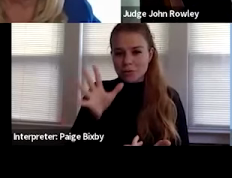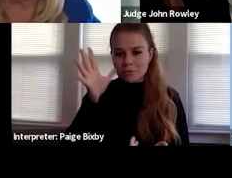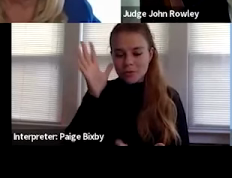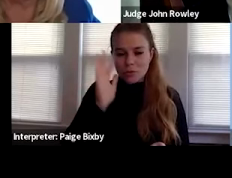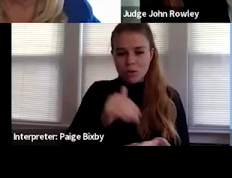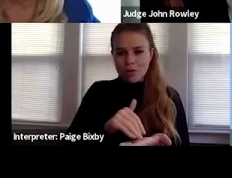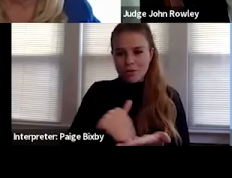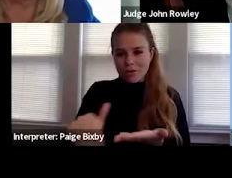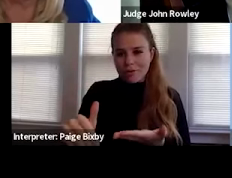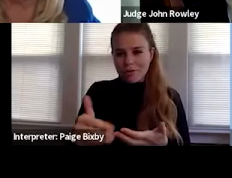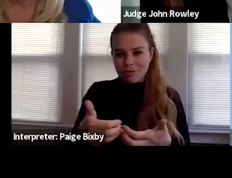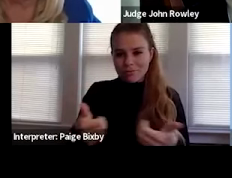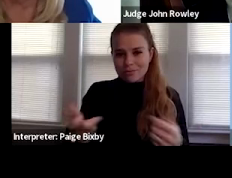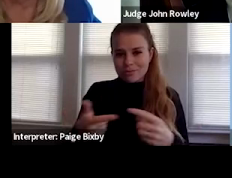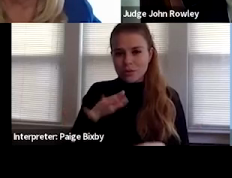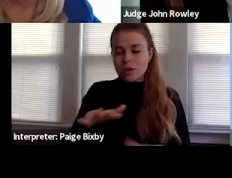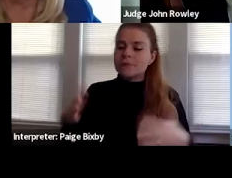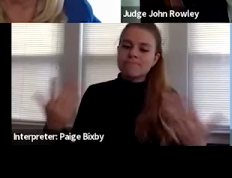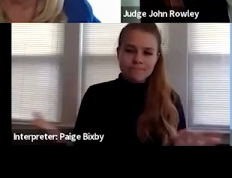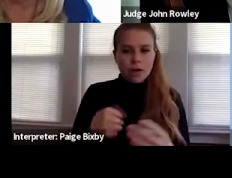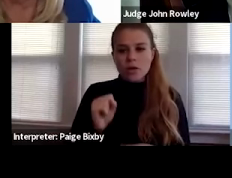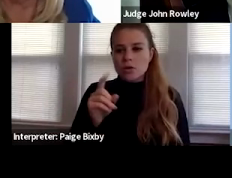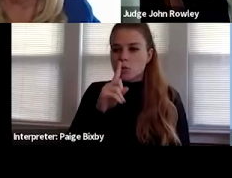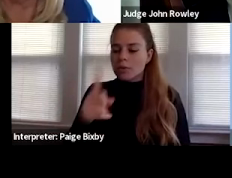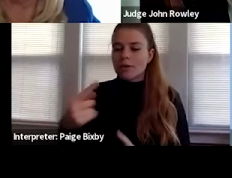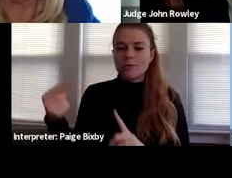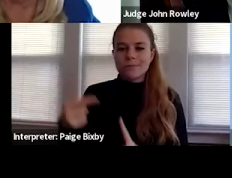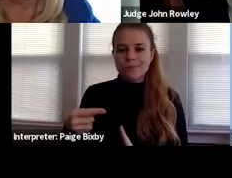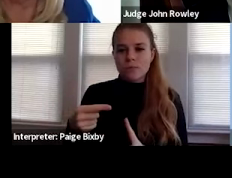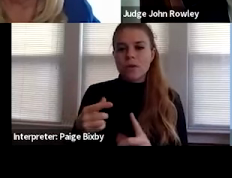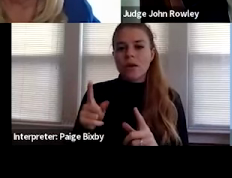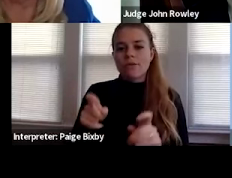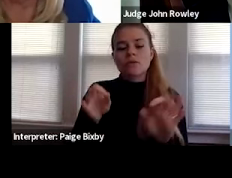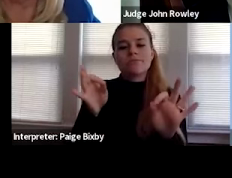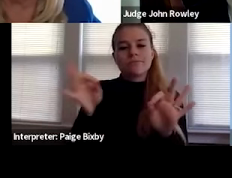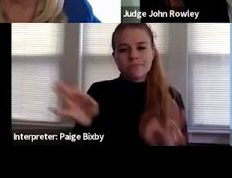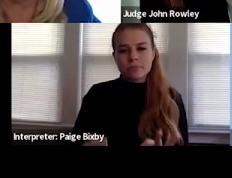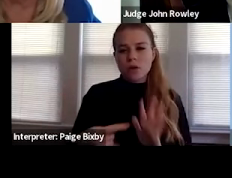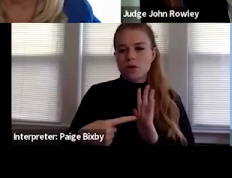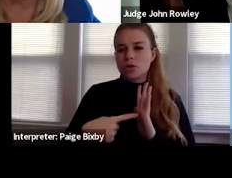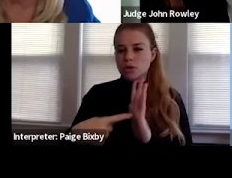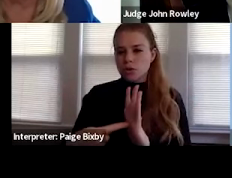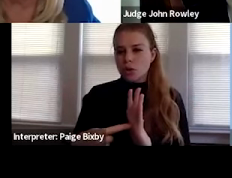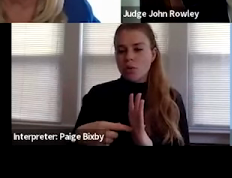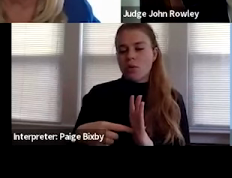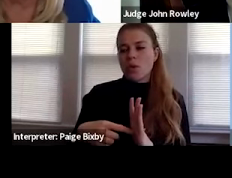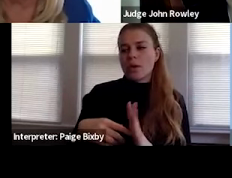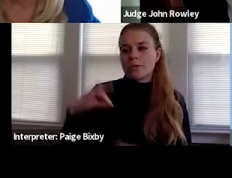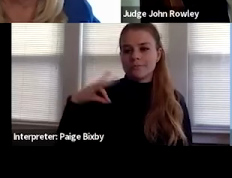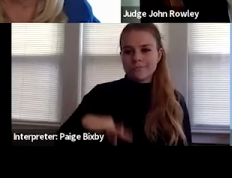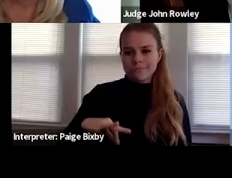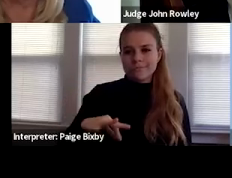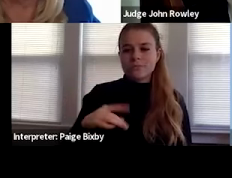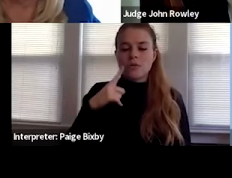So we're back to having to be able to articulate and demonstrate the advantages of participating in a program like this.